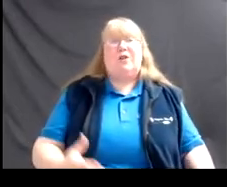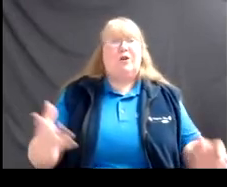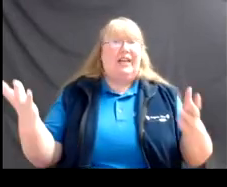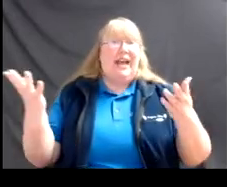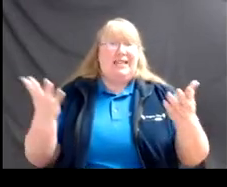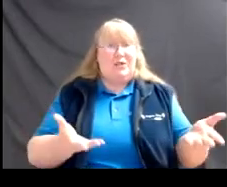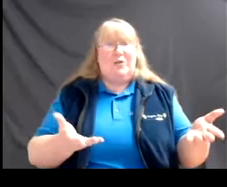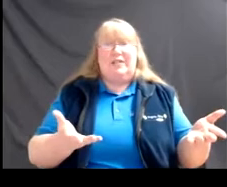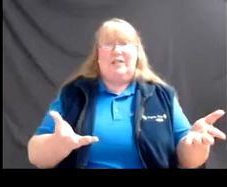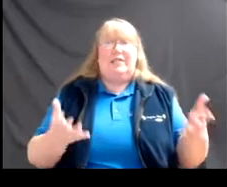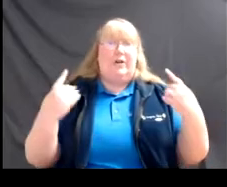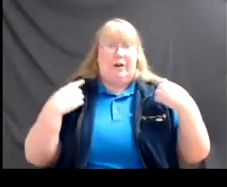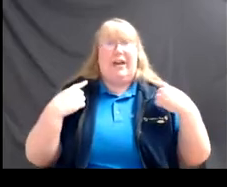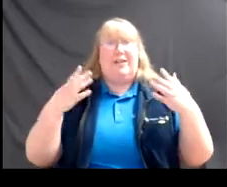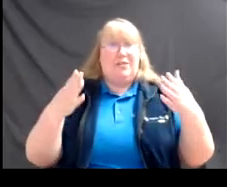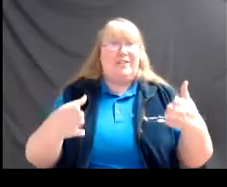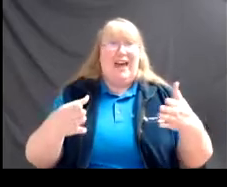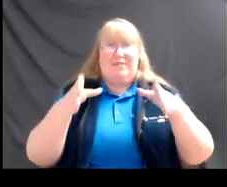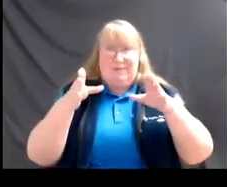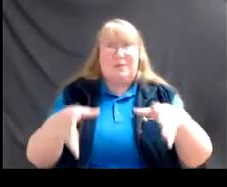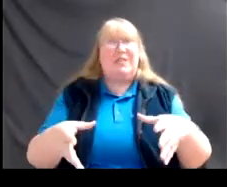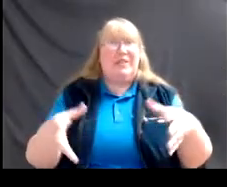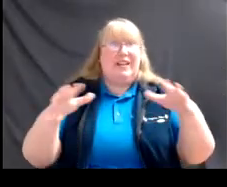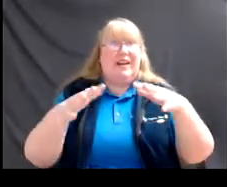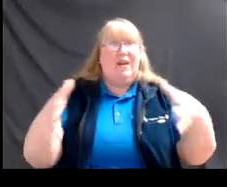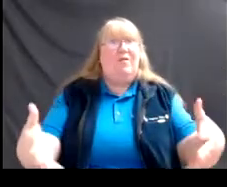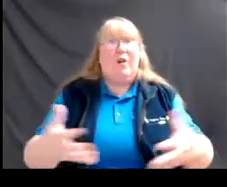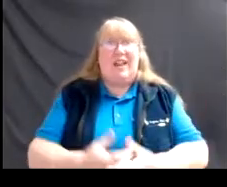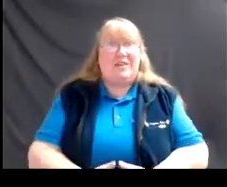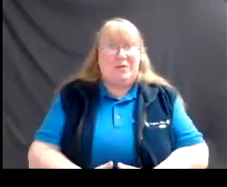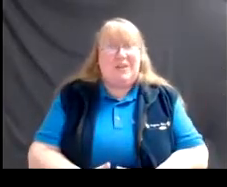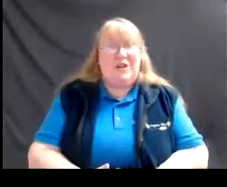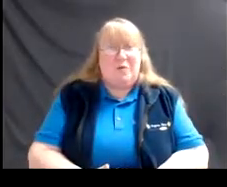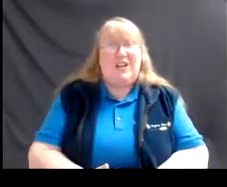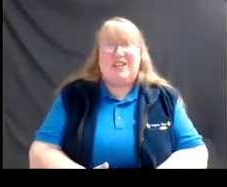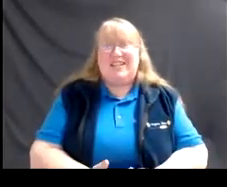Certainly as students, their hearing aids are set specifically for classroom situations,